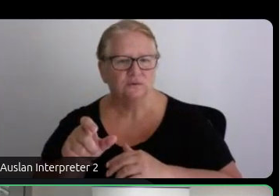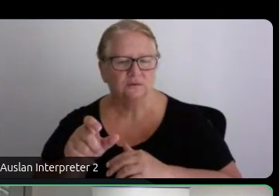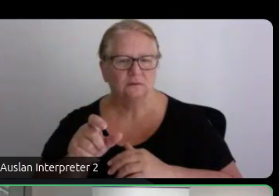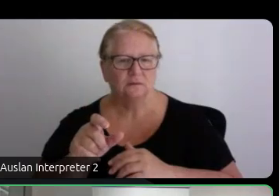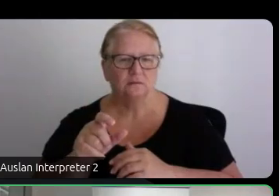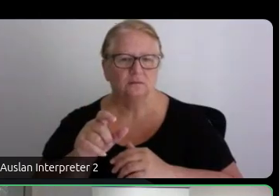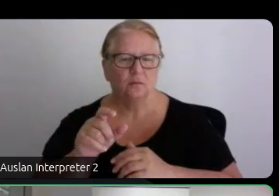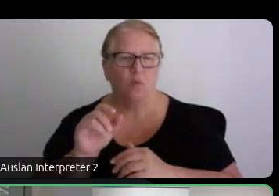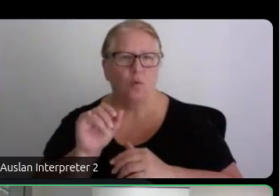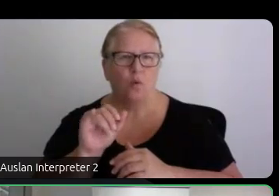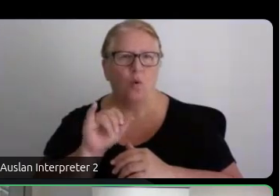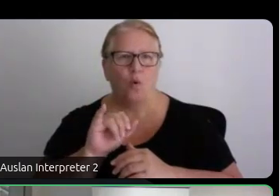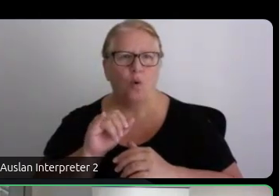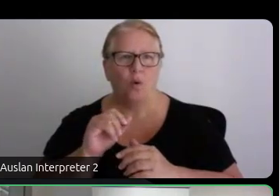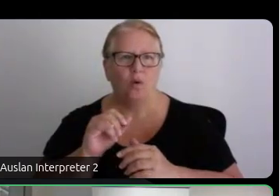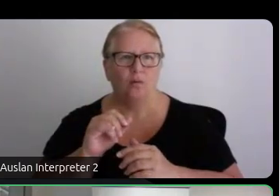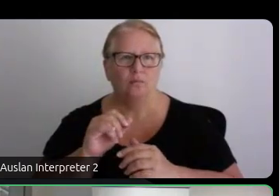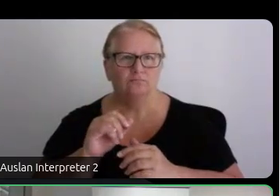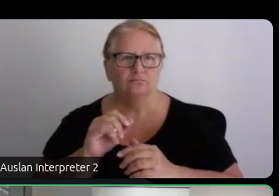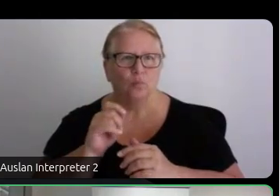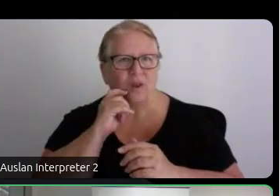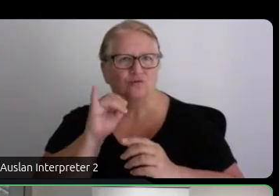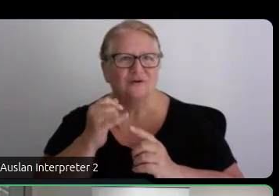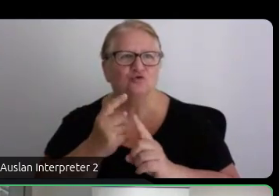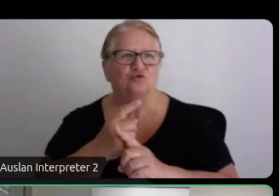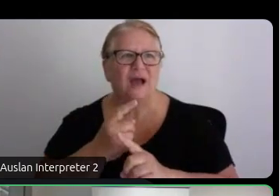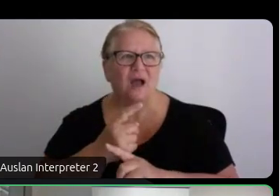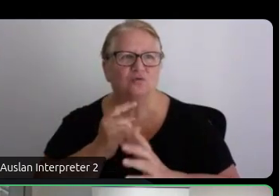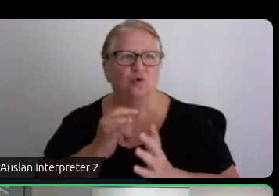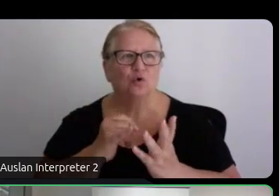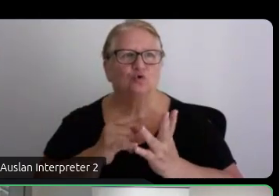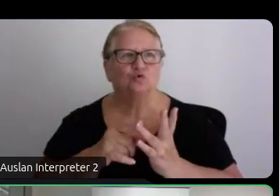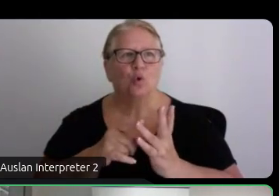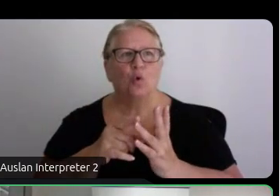of fluctuation things like that? That to me is always always the key question. You really want to